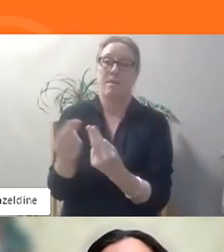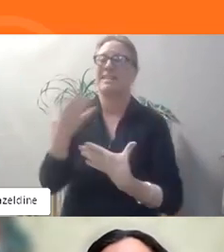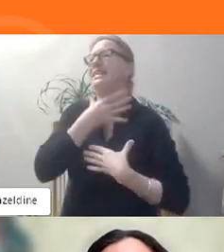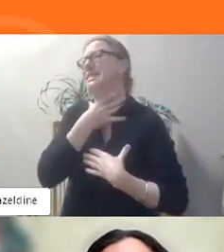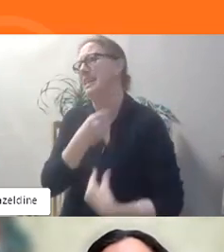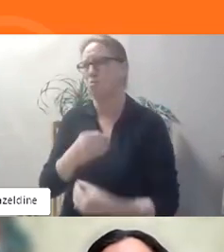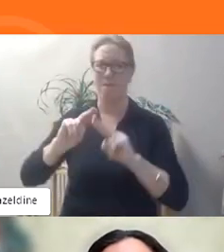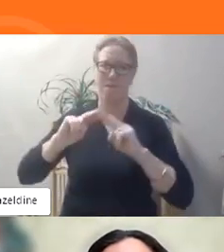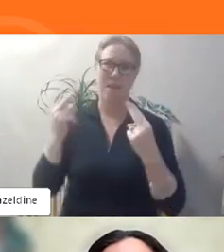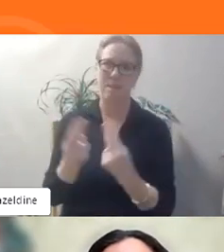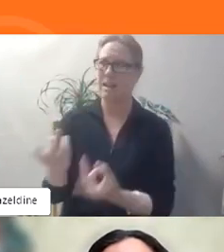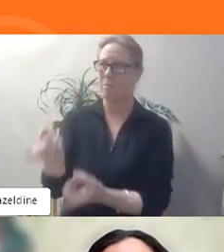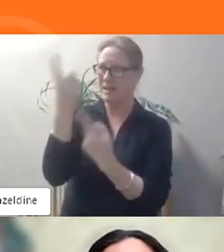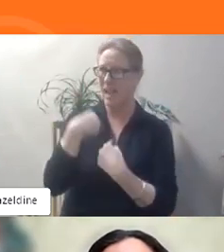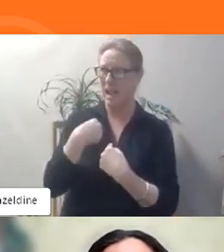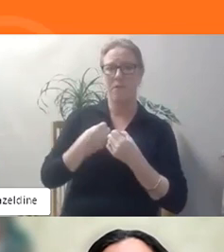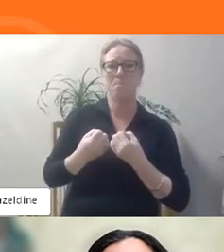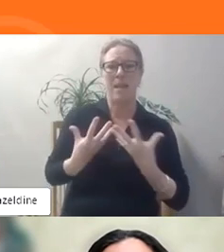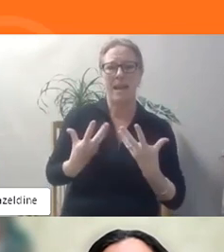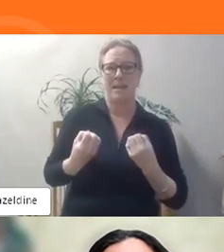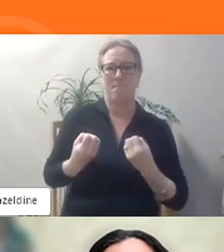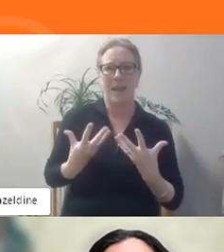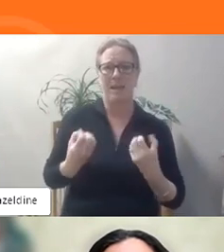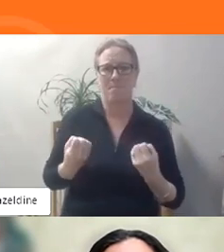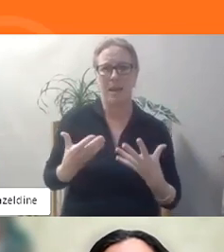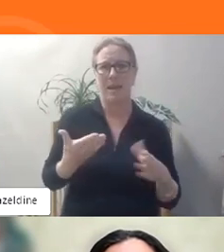SPELD New Zealand for decades. You can read their report on our